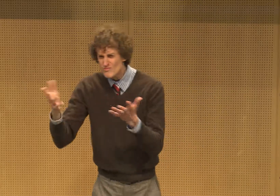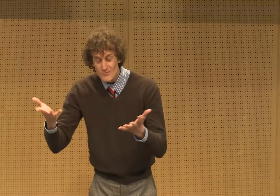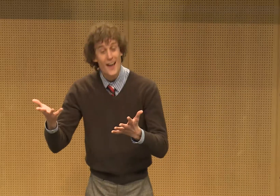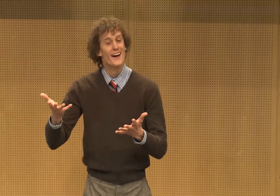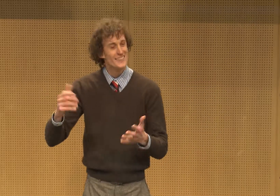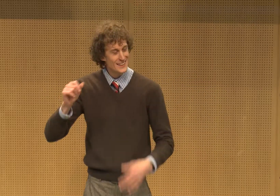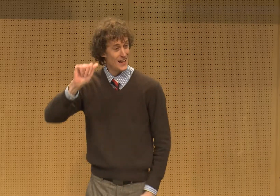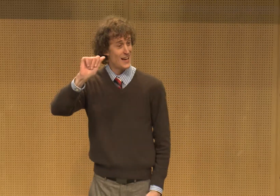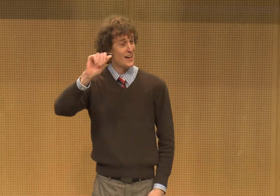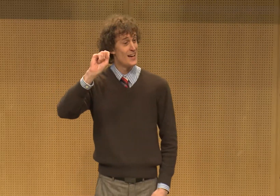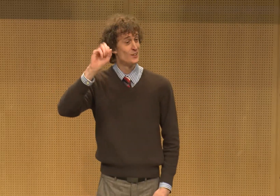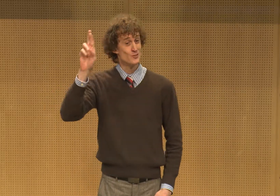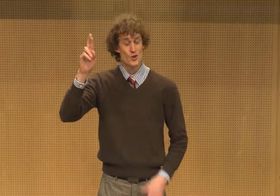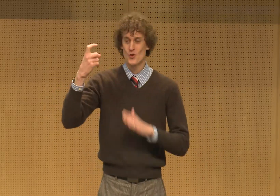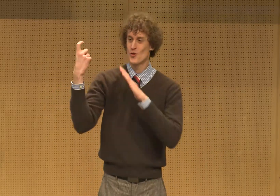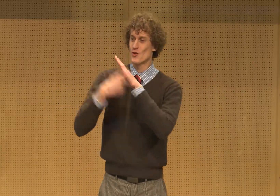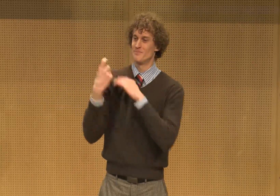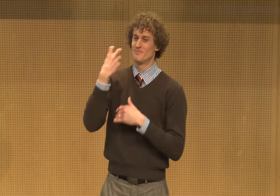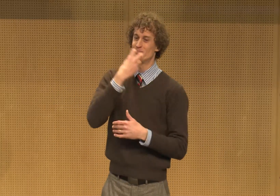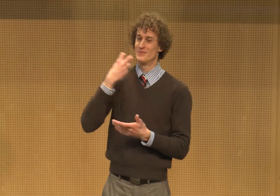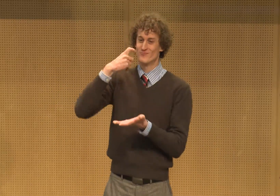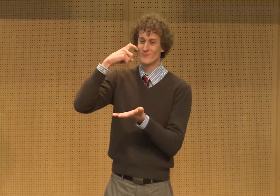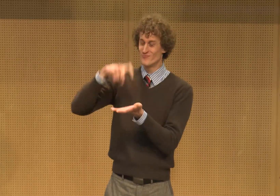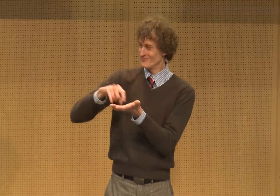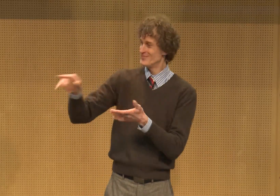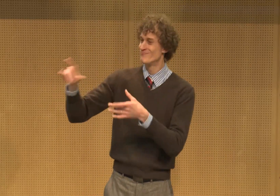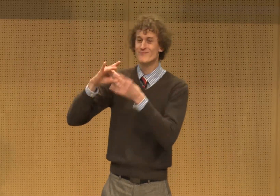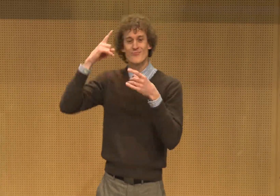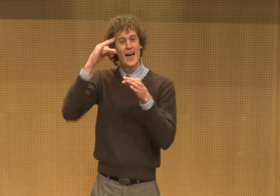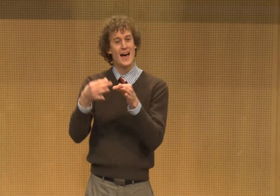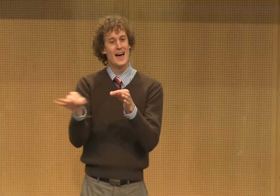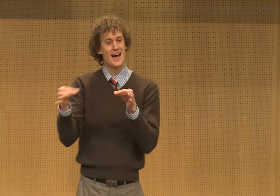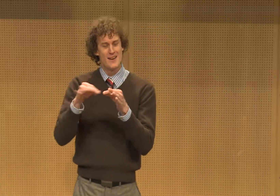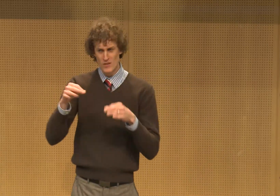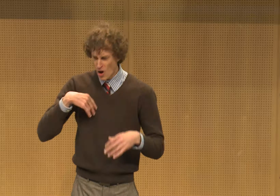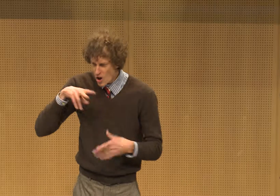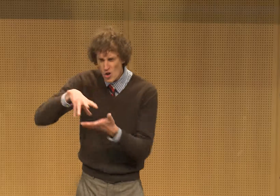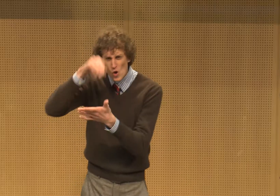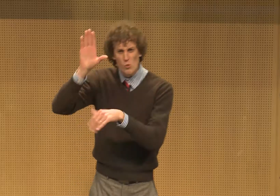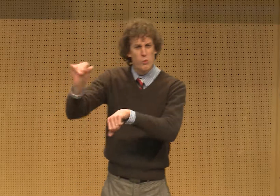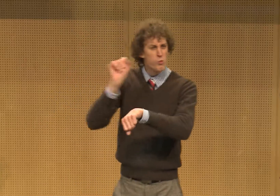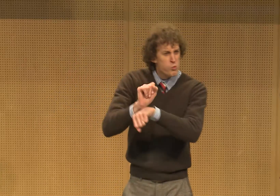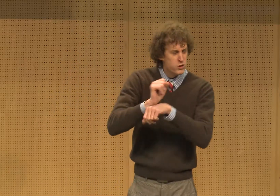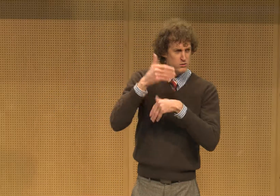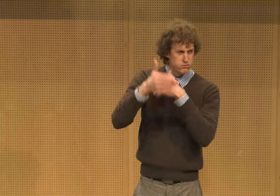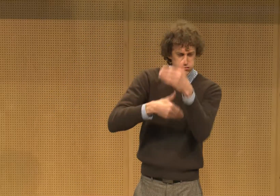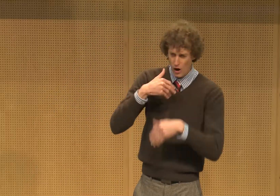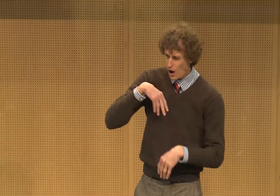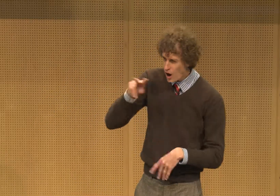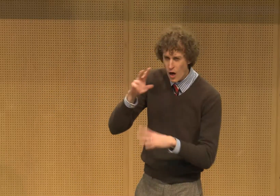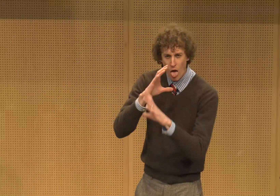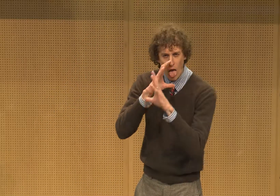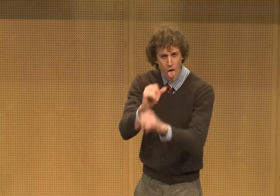And he was working on automatic speech recognition for captioning.